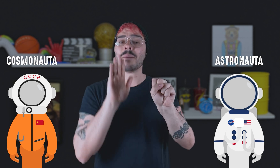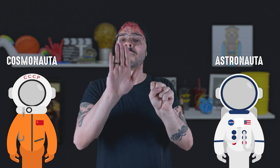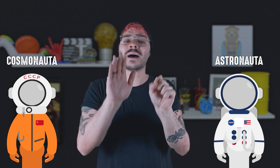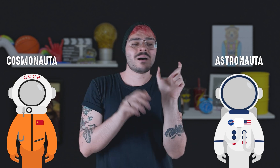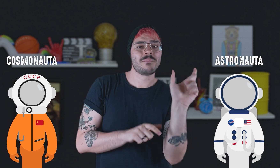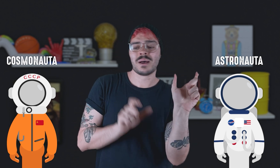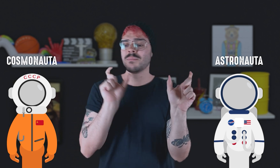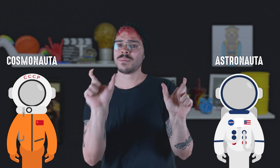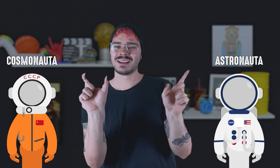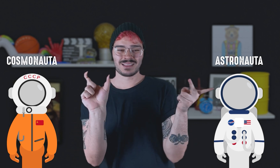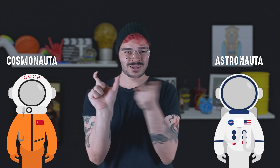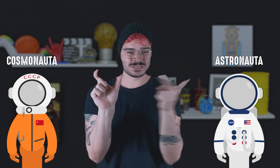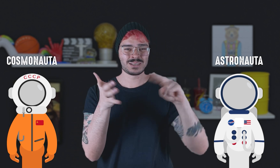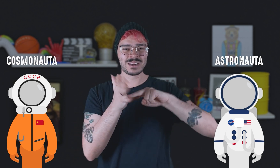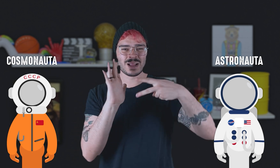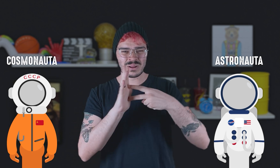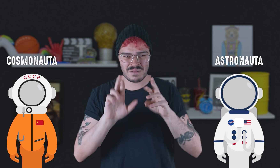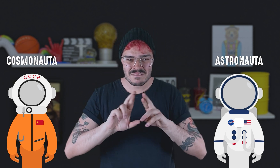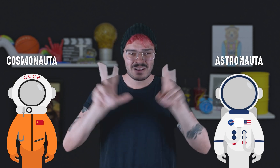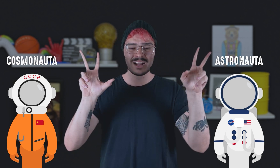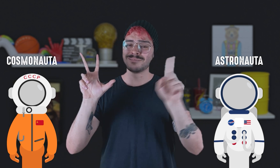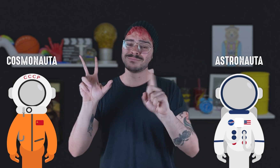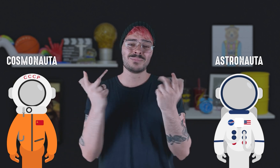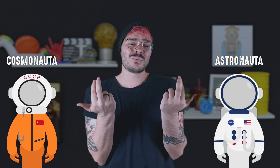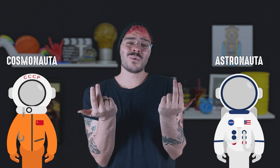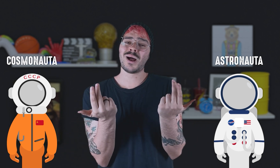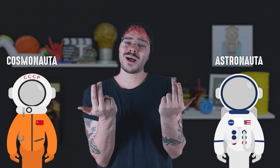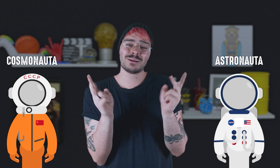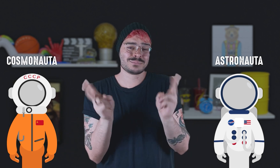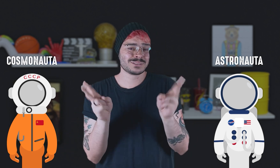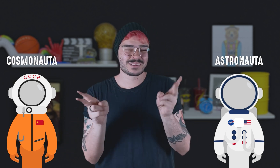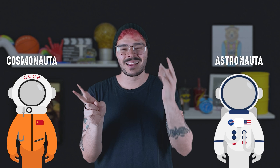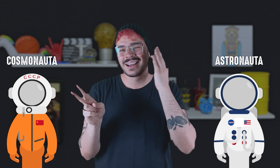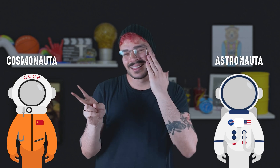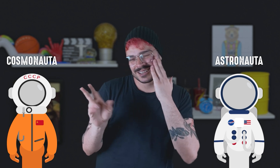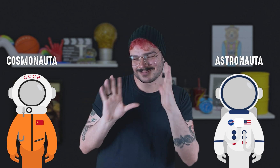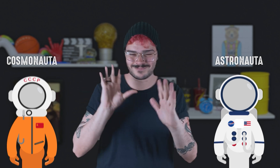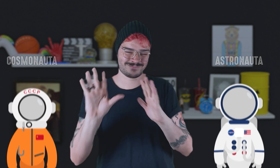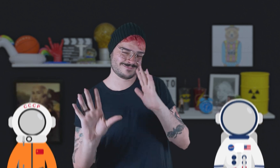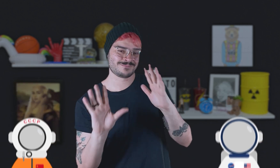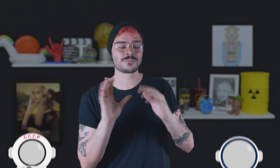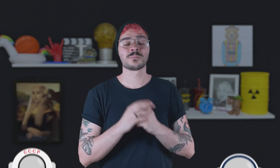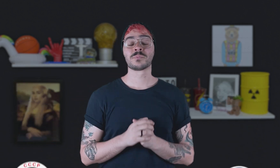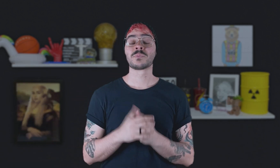but they are the same thing, you know?